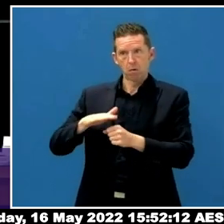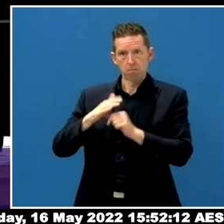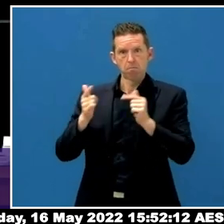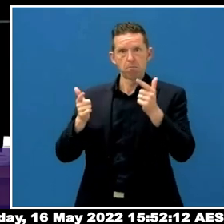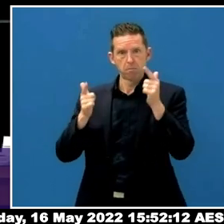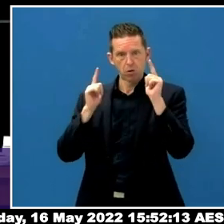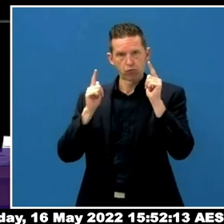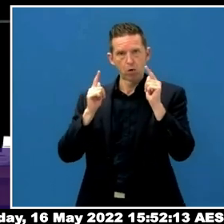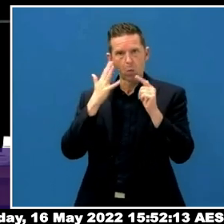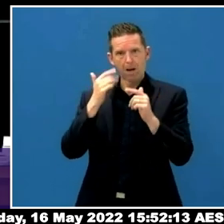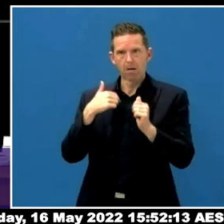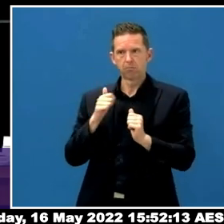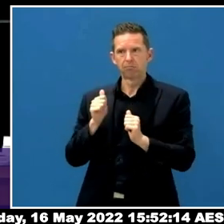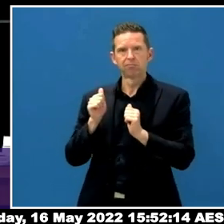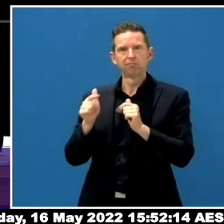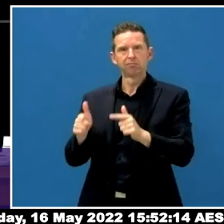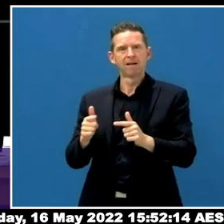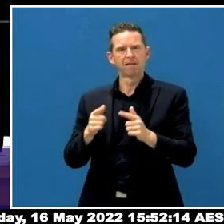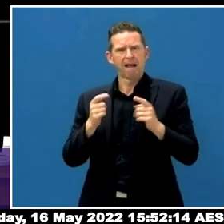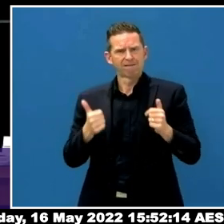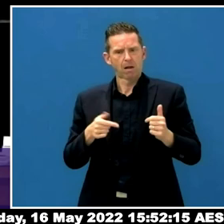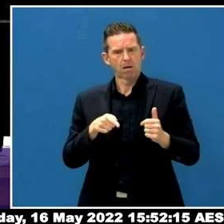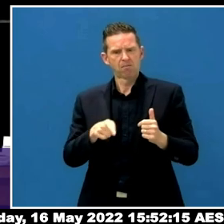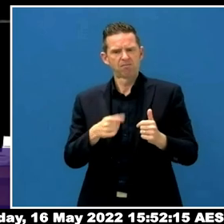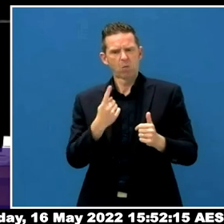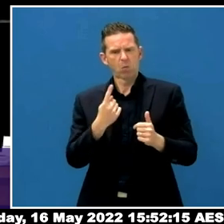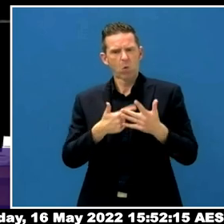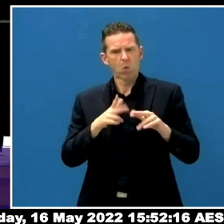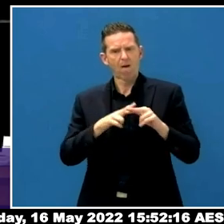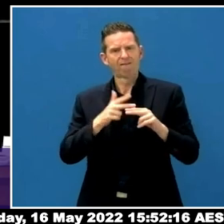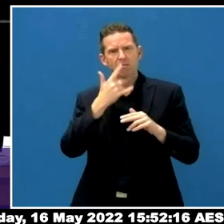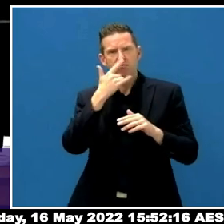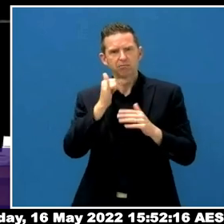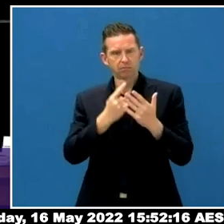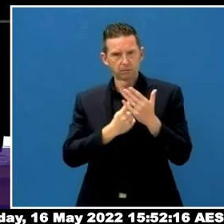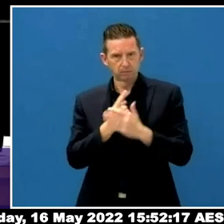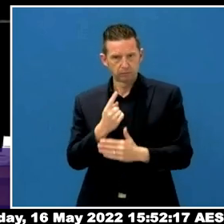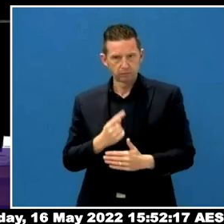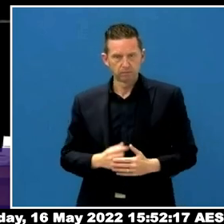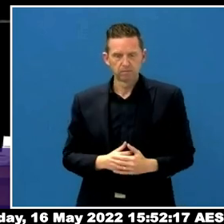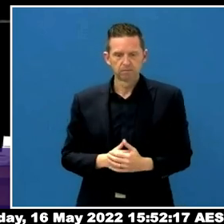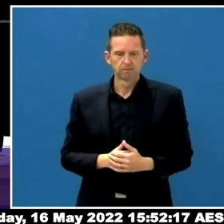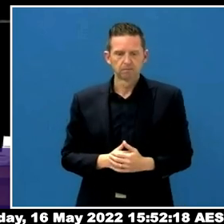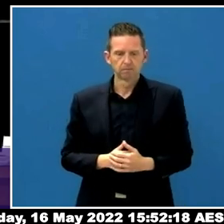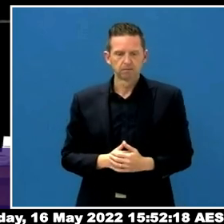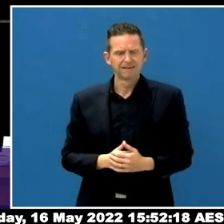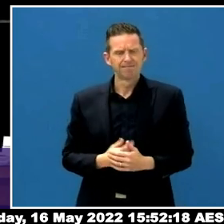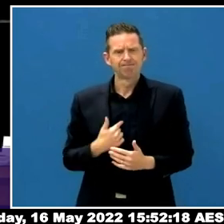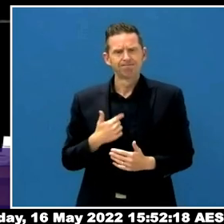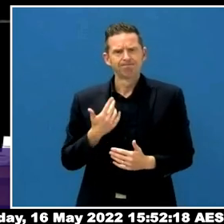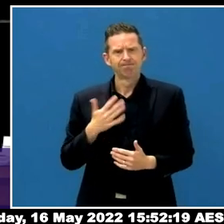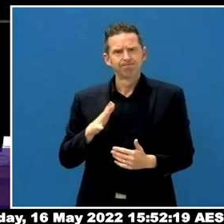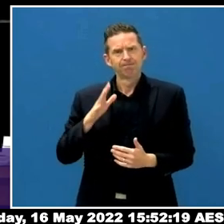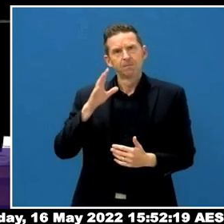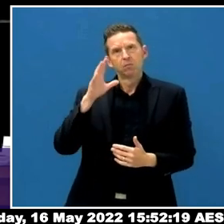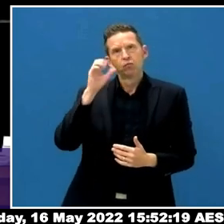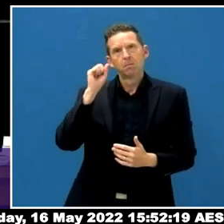incidents, and I recall that he had left and there was a new district manager had just